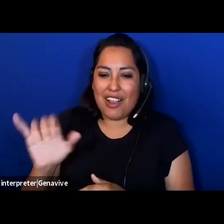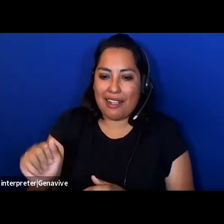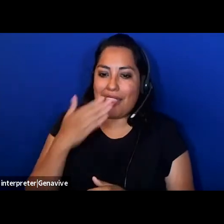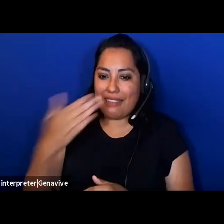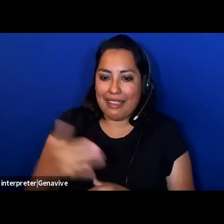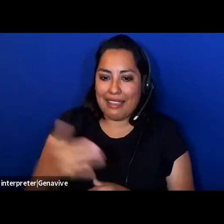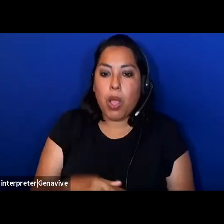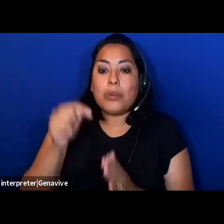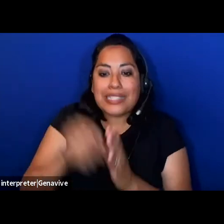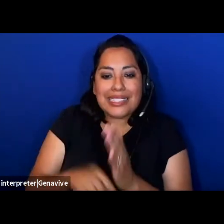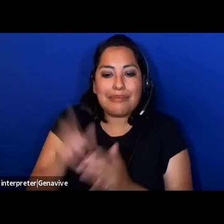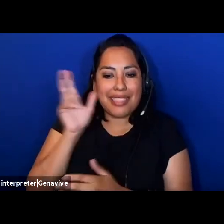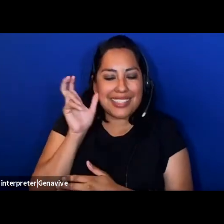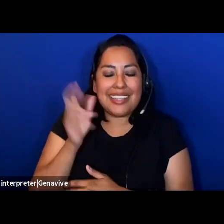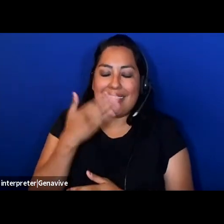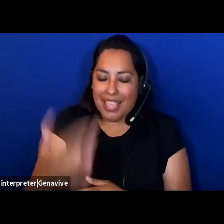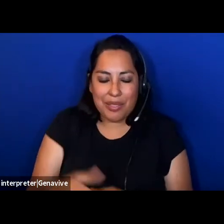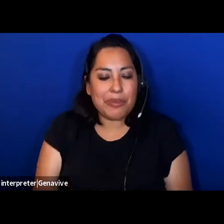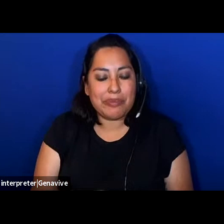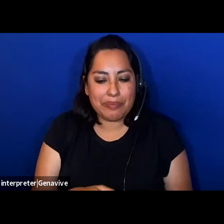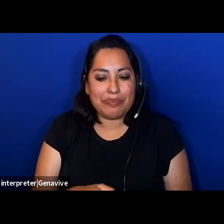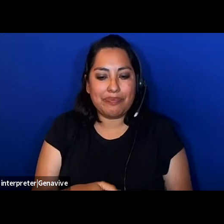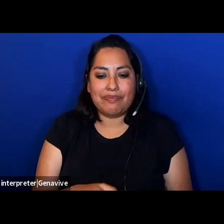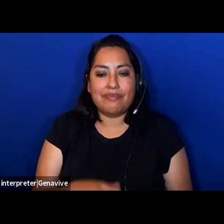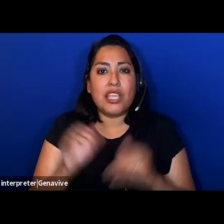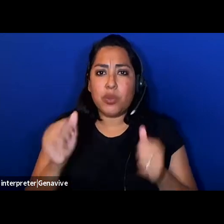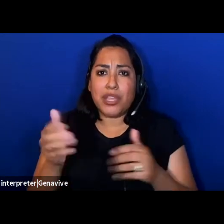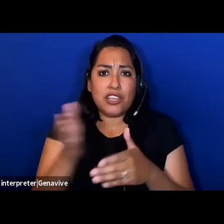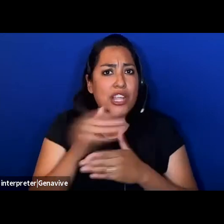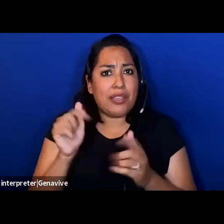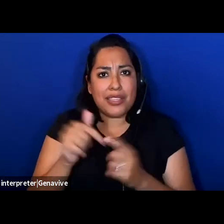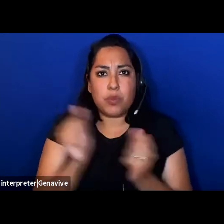Please share this with your colleagues. You can find previous podcast episodes